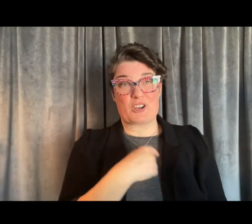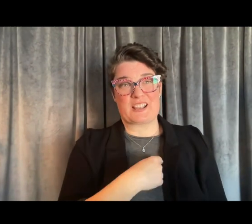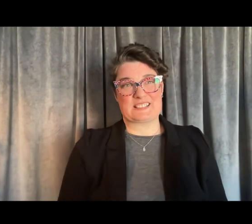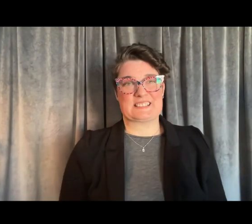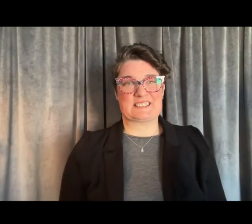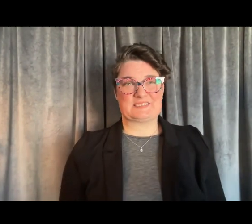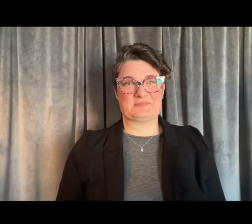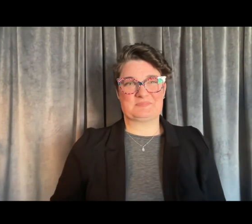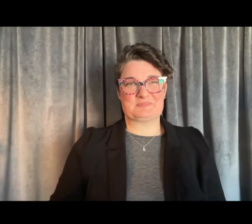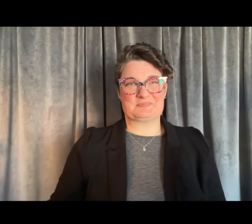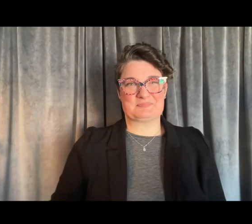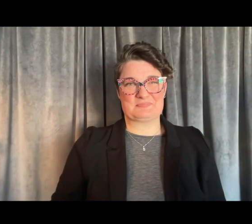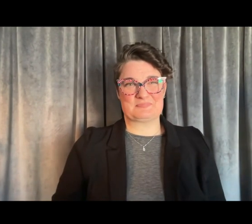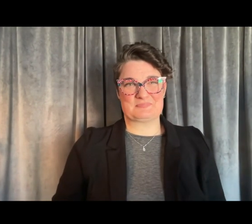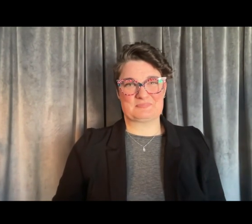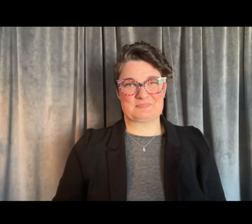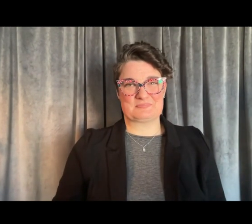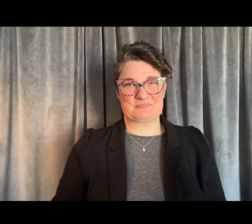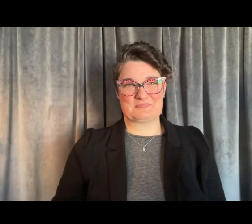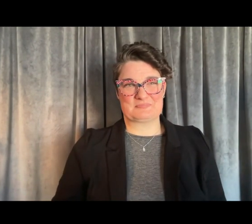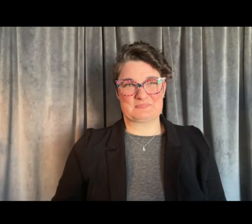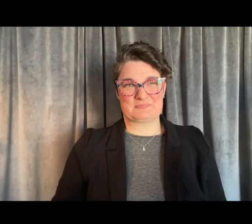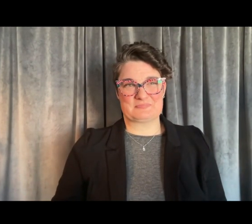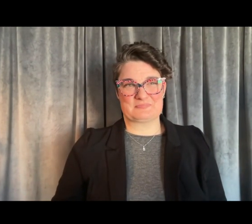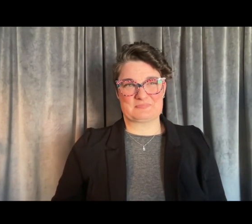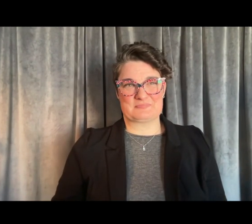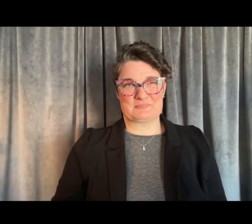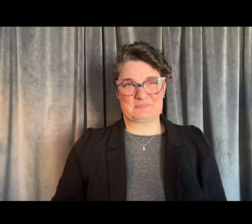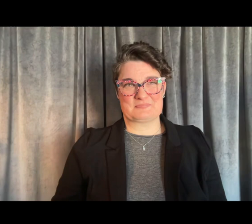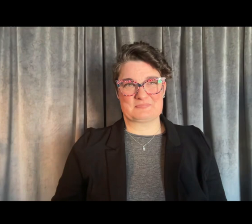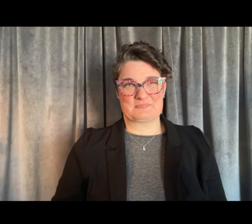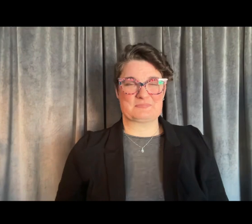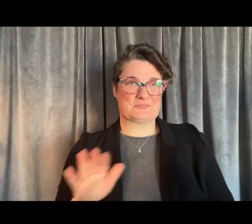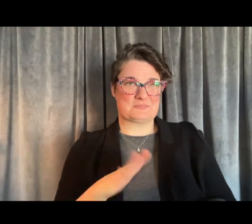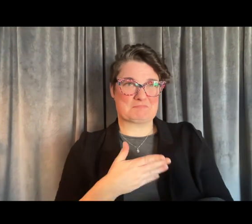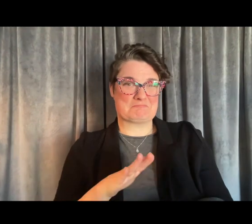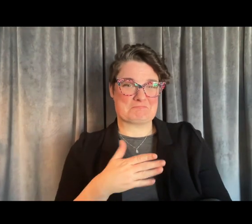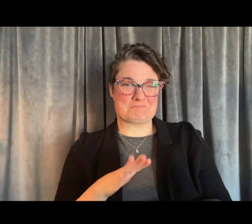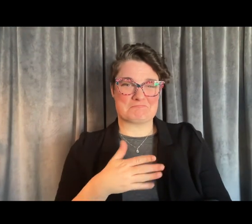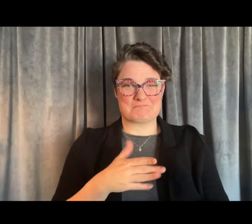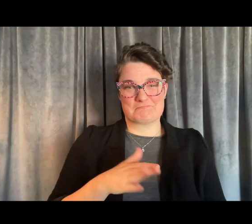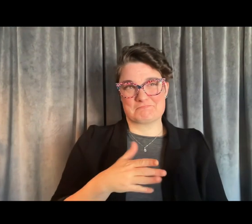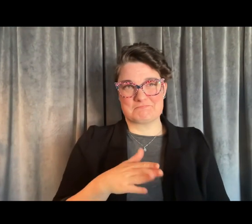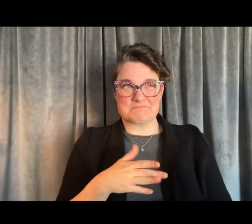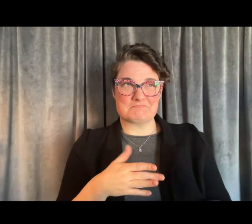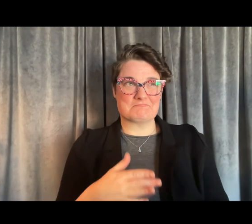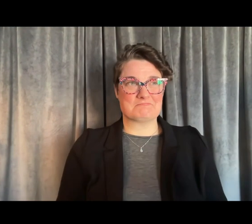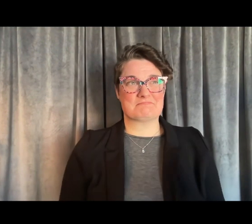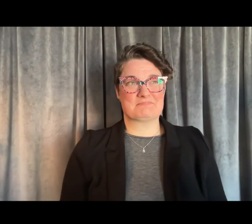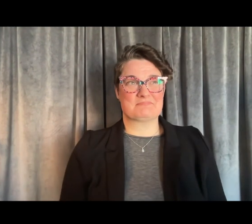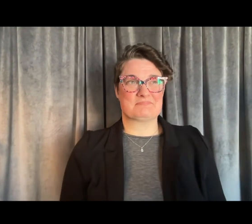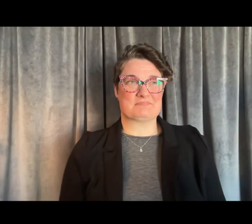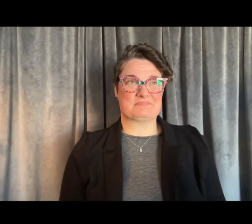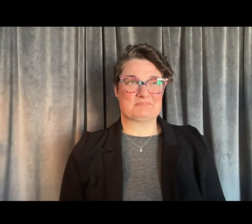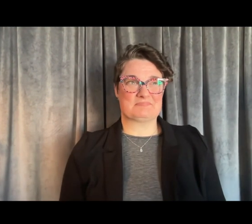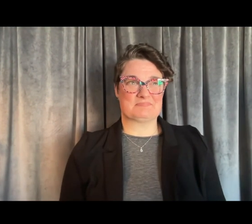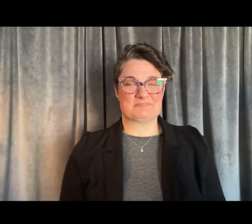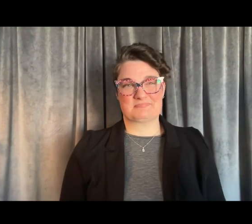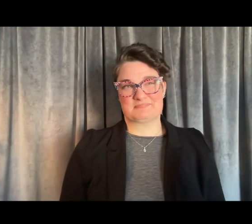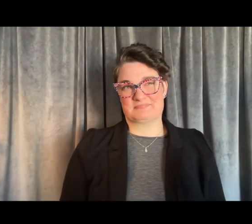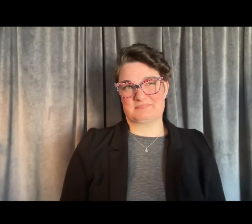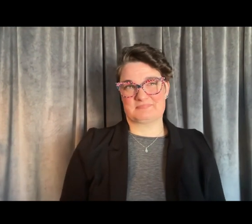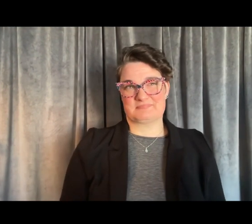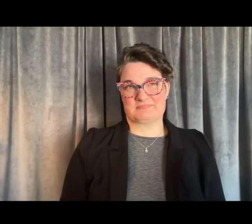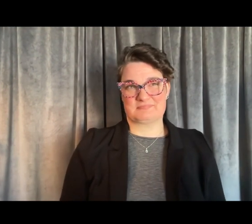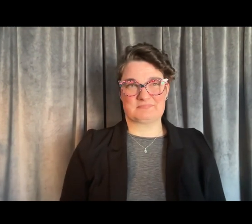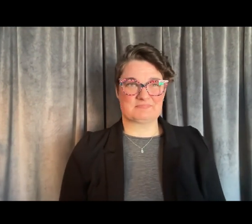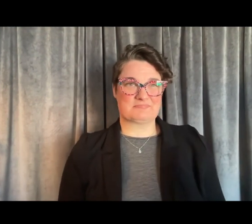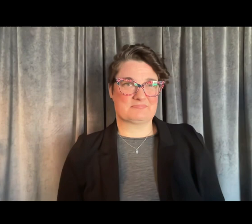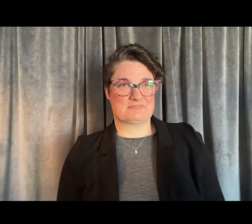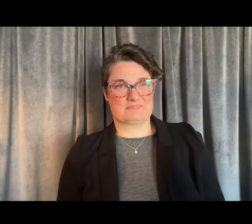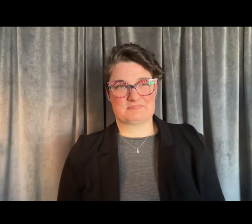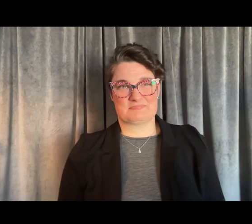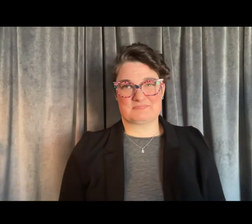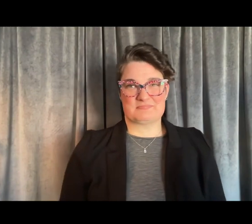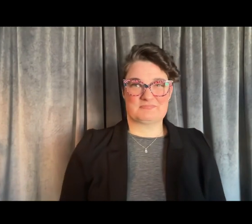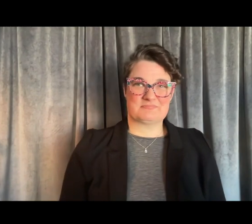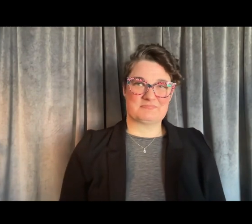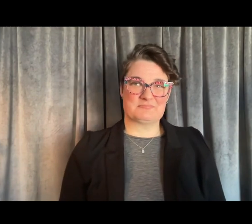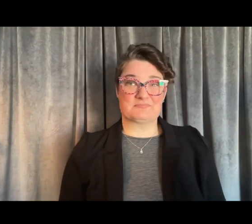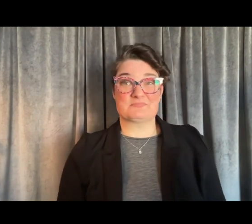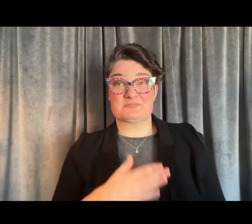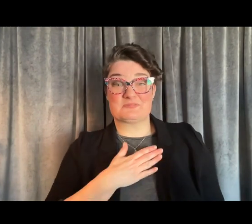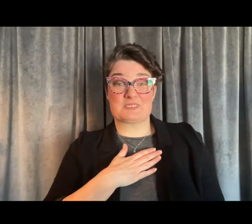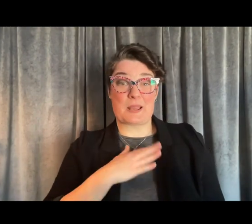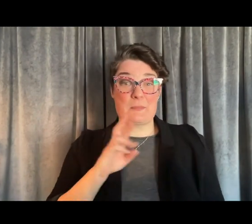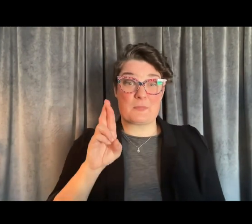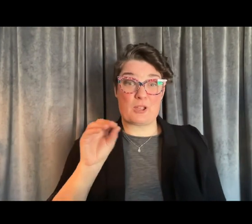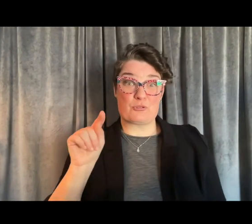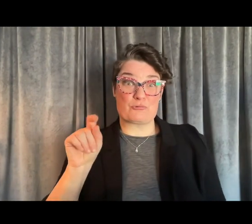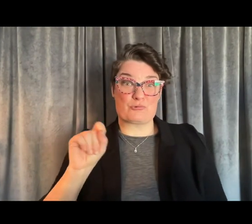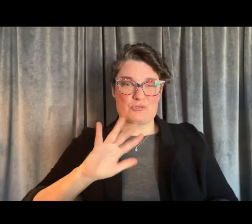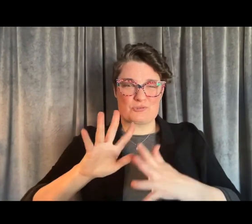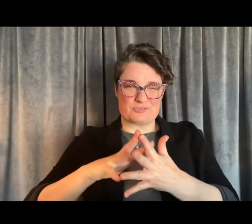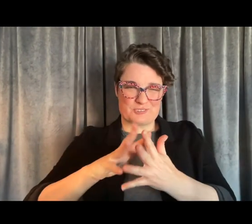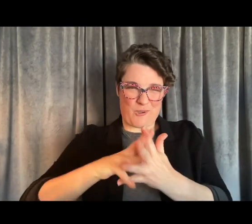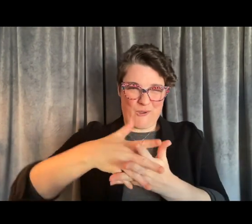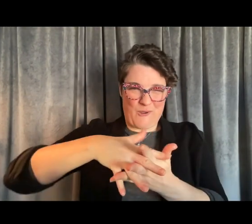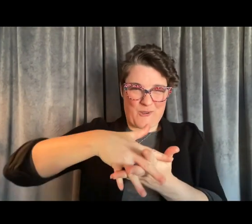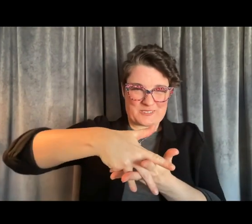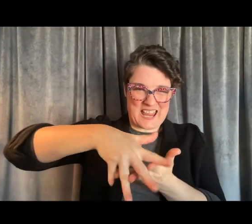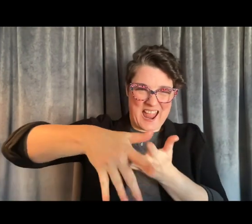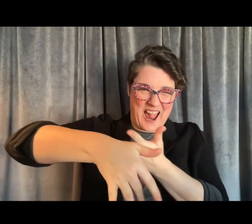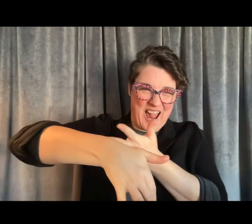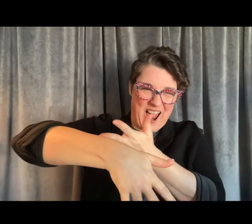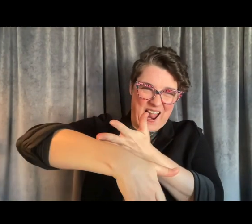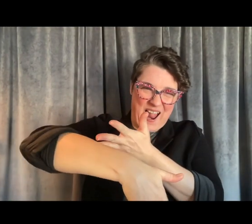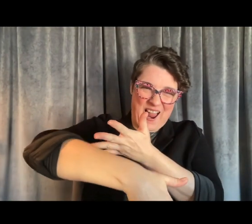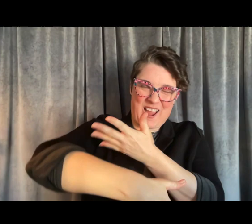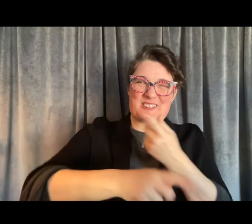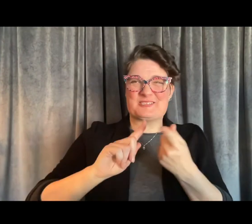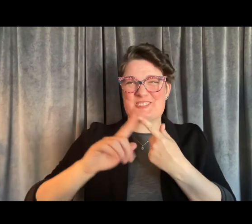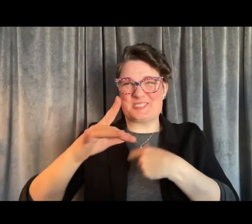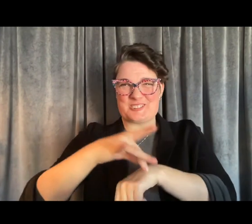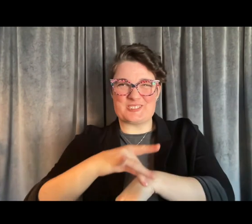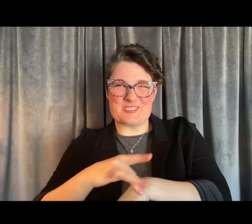Nomy: Yeah, My roots go down, down to the earth.